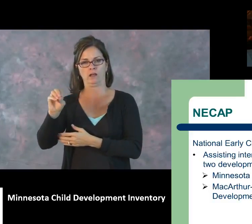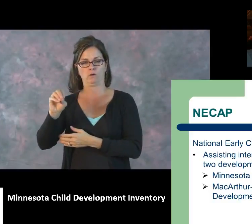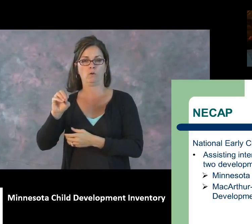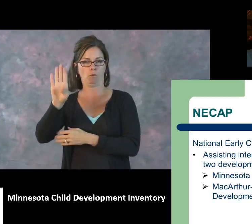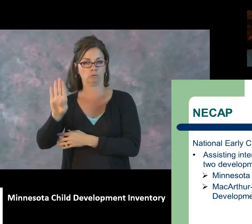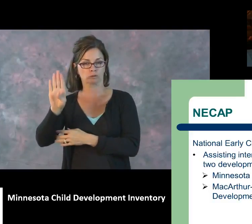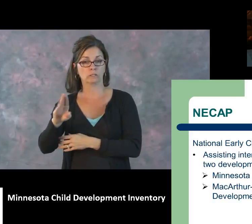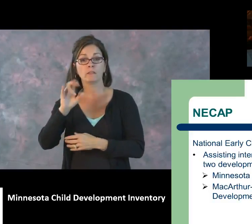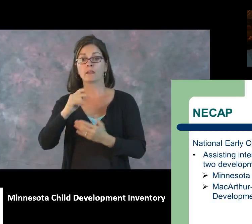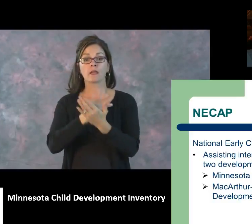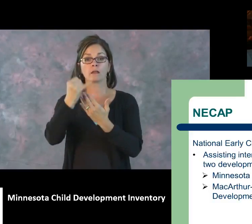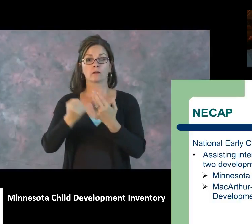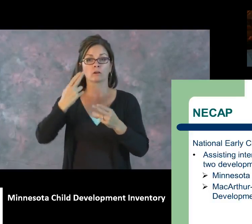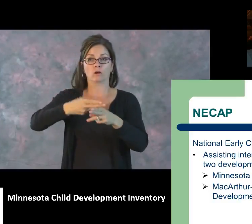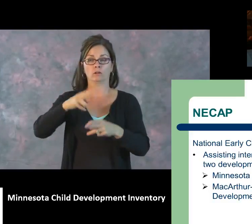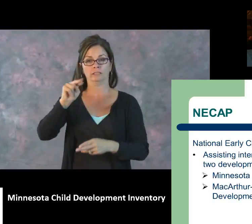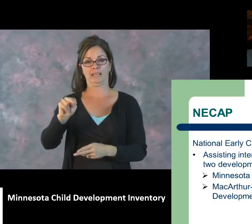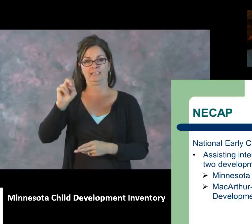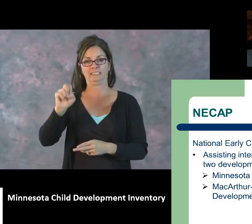The project is called NECAP, and it stands